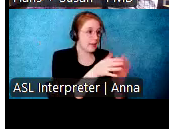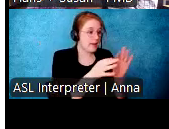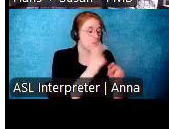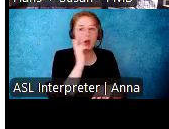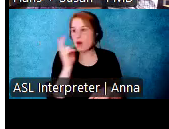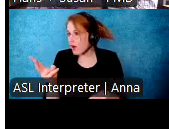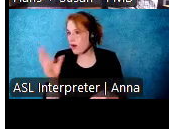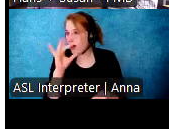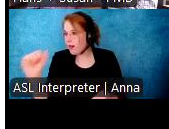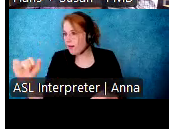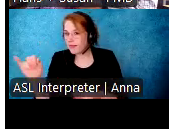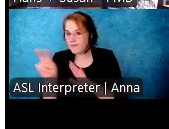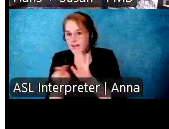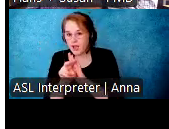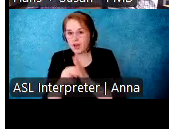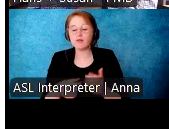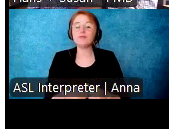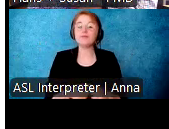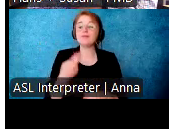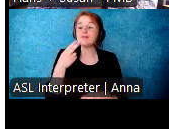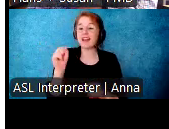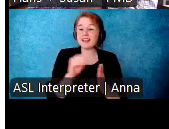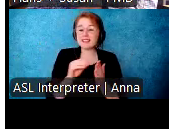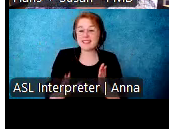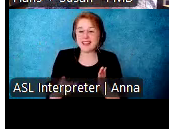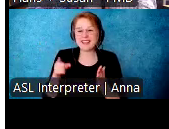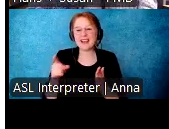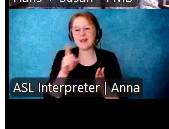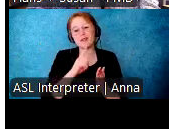and the high school student that did so well with shares.